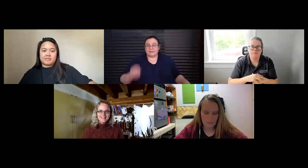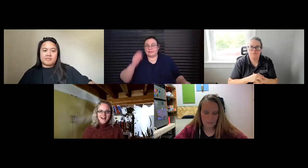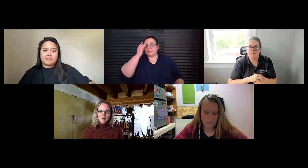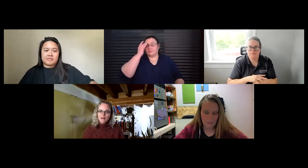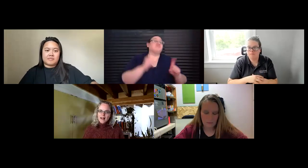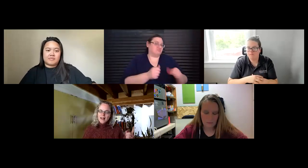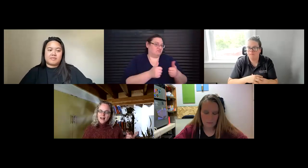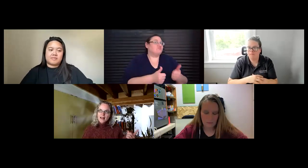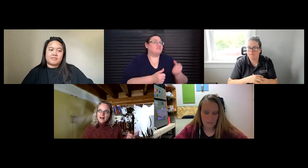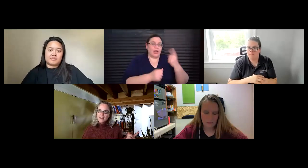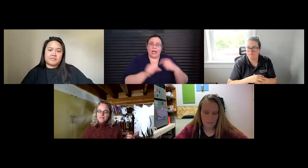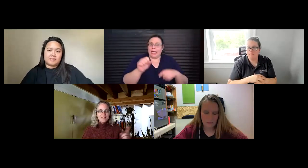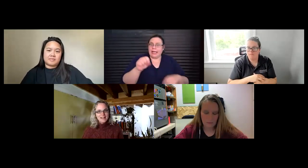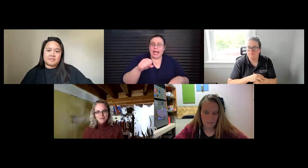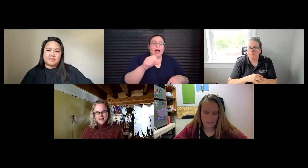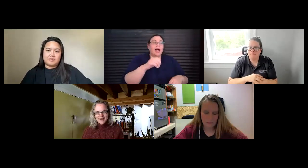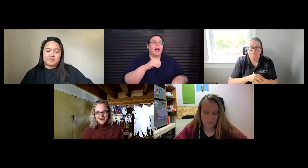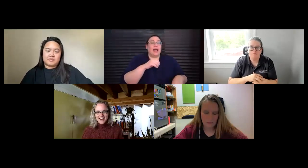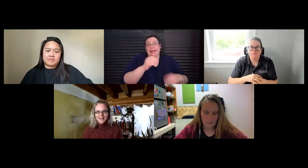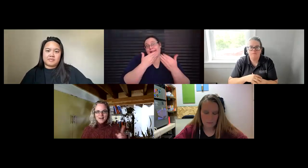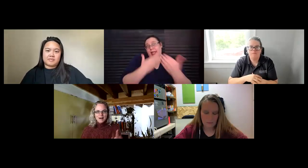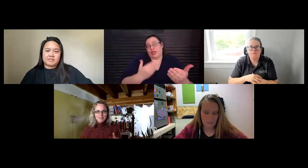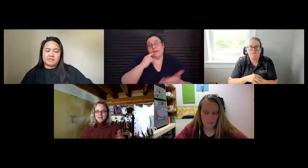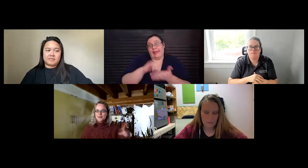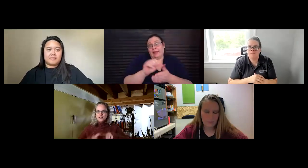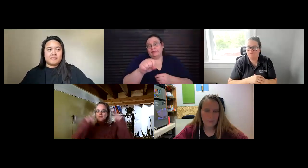And thank you for that. Yeah.